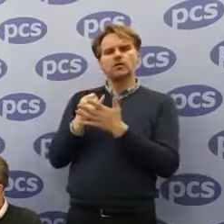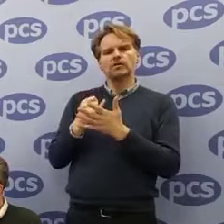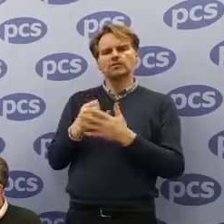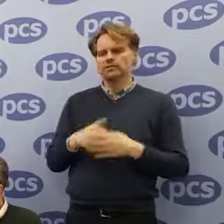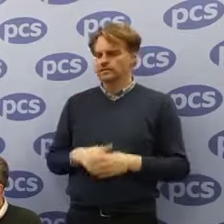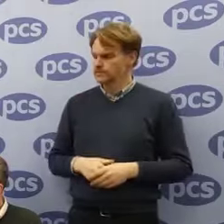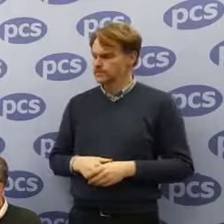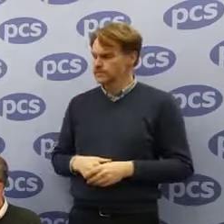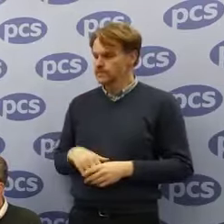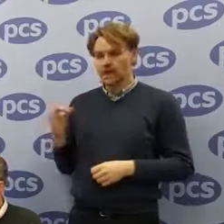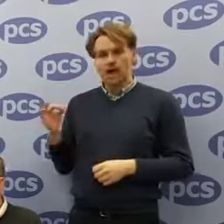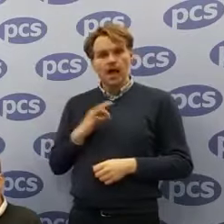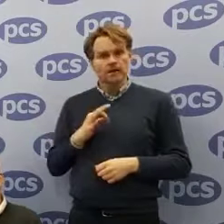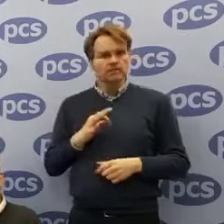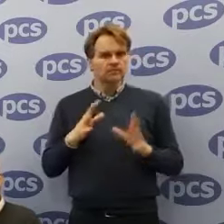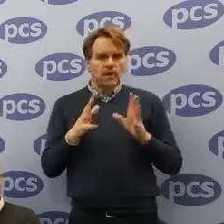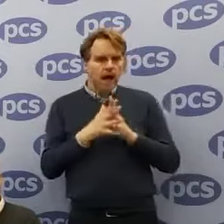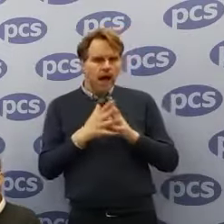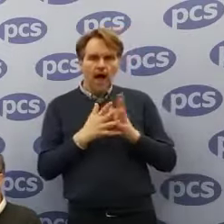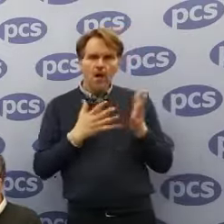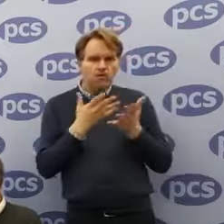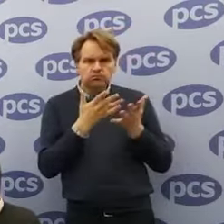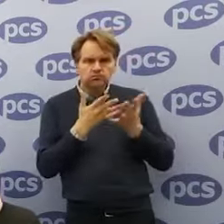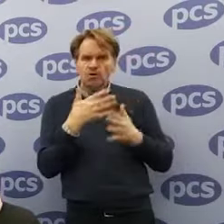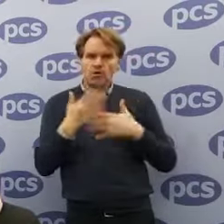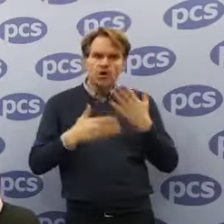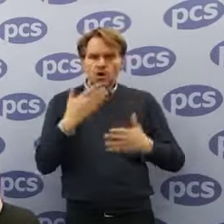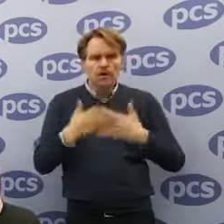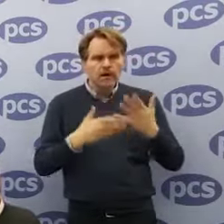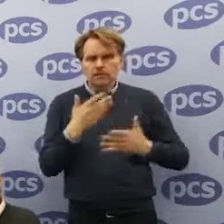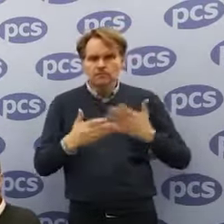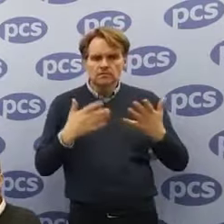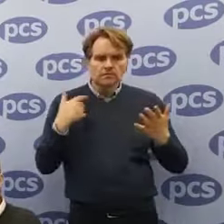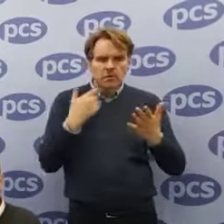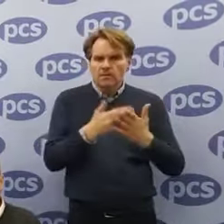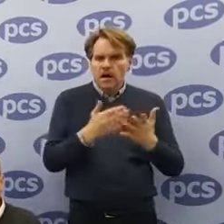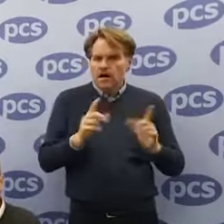employer currently? Well this has been a bit frustrating I have to say probably